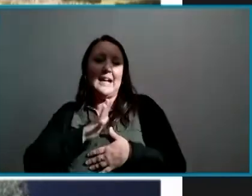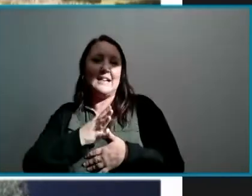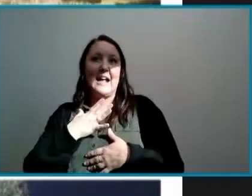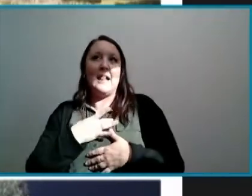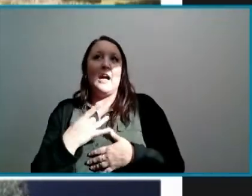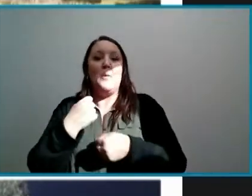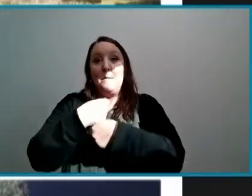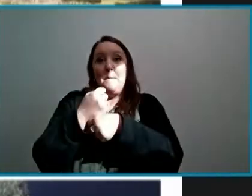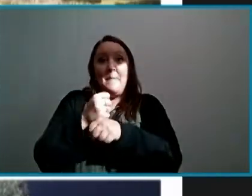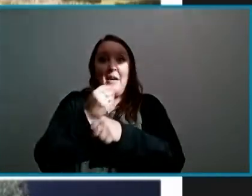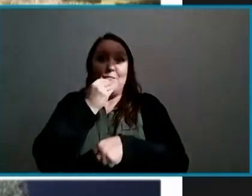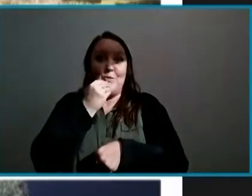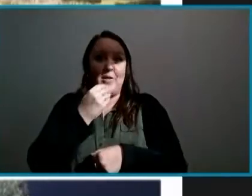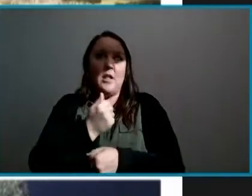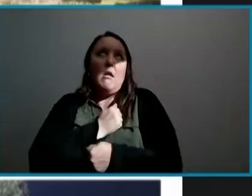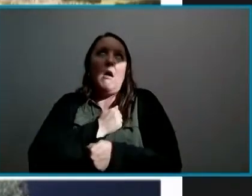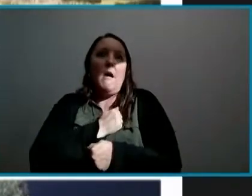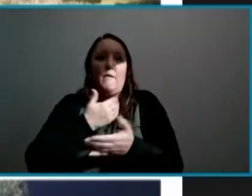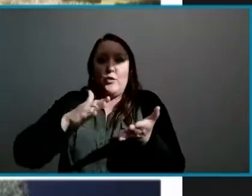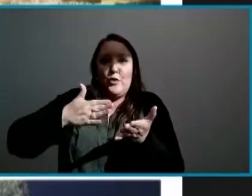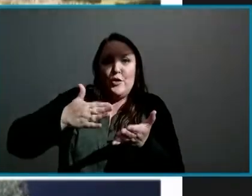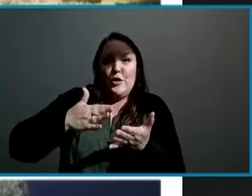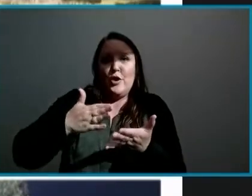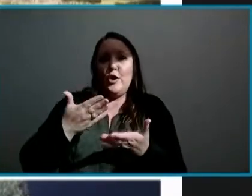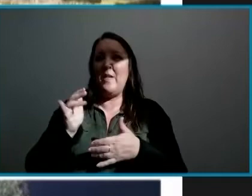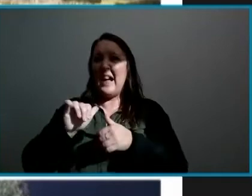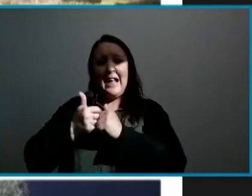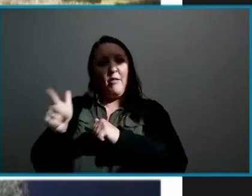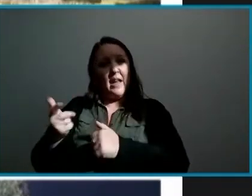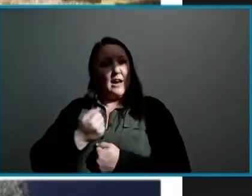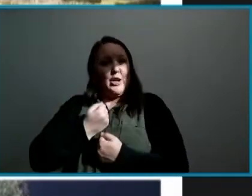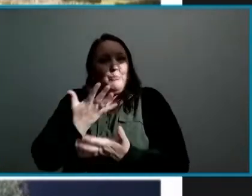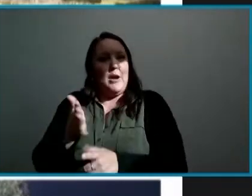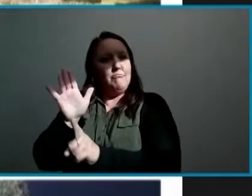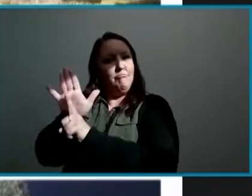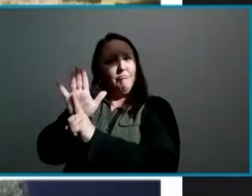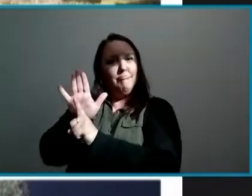so expressions also happen in that sort of